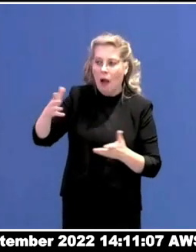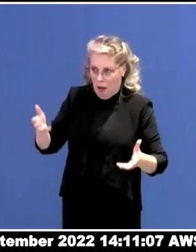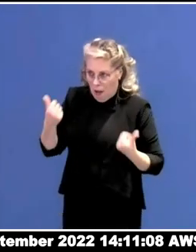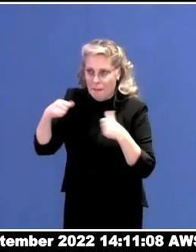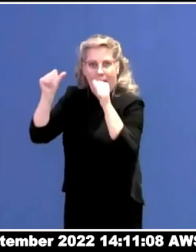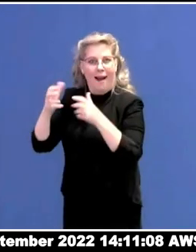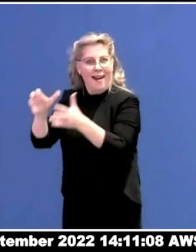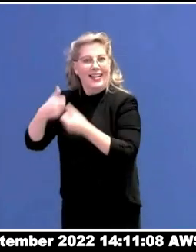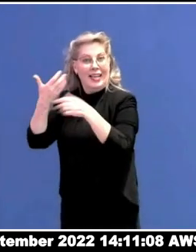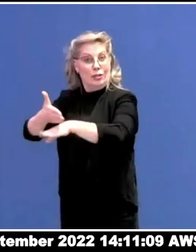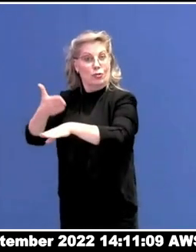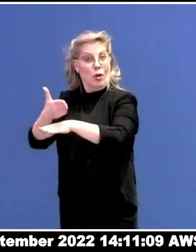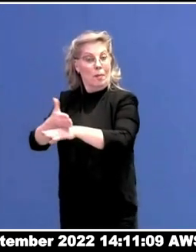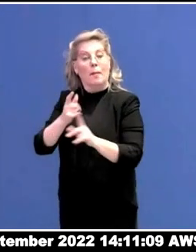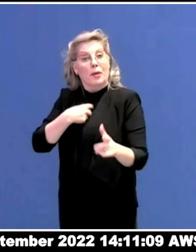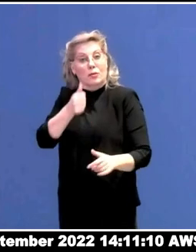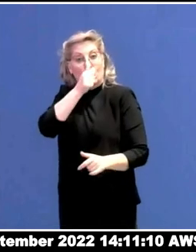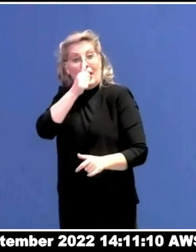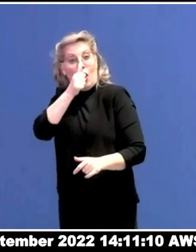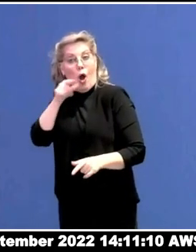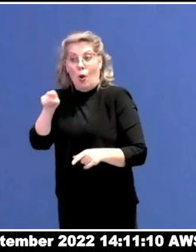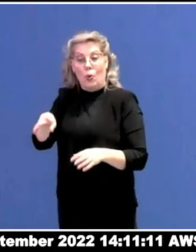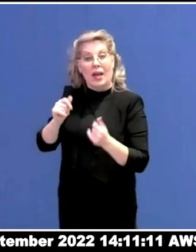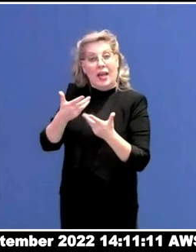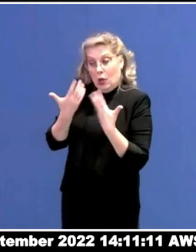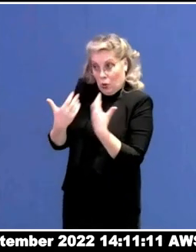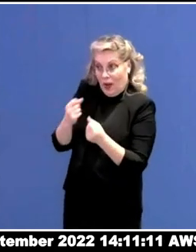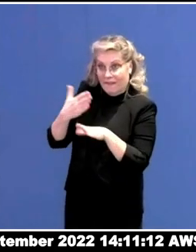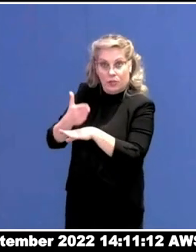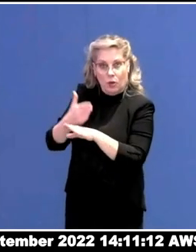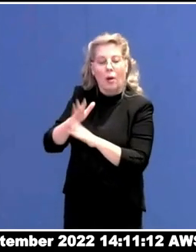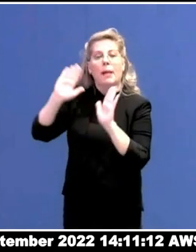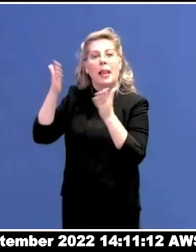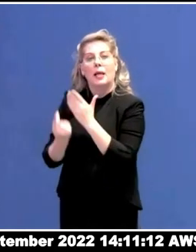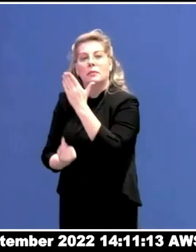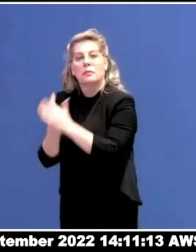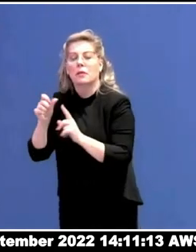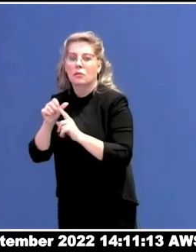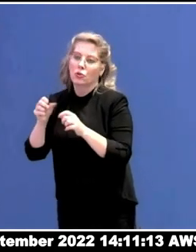education, education, education, and it was also a policy of the prison system at that